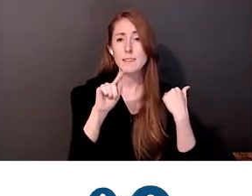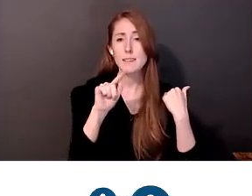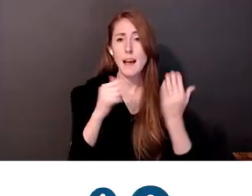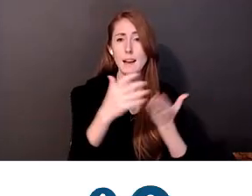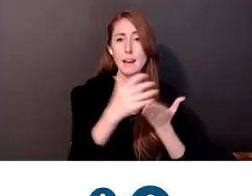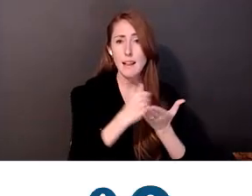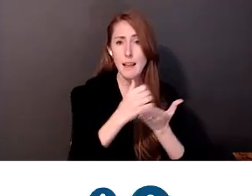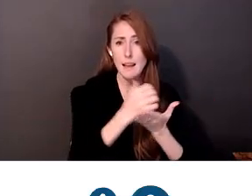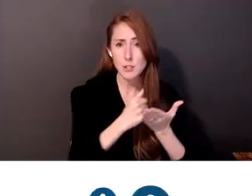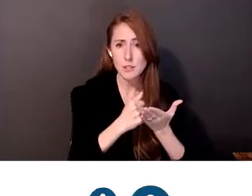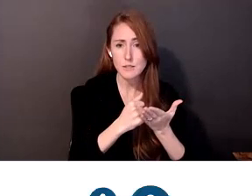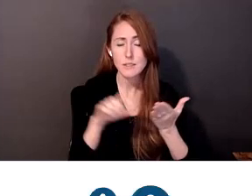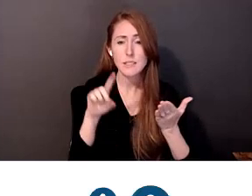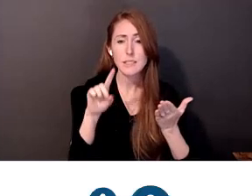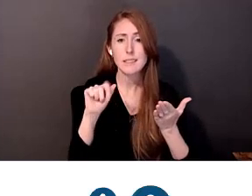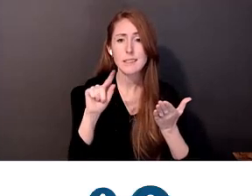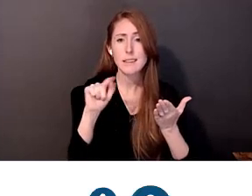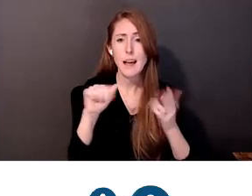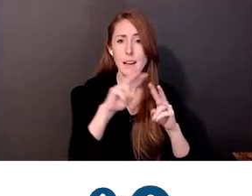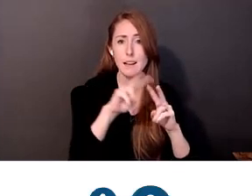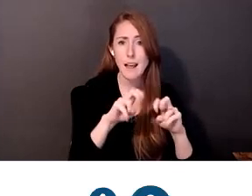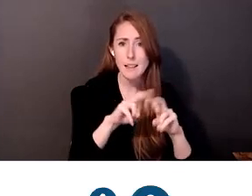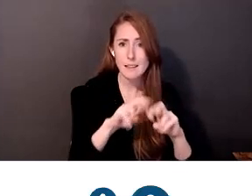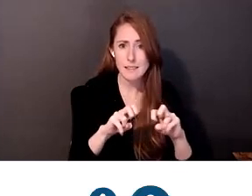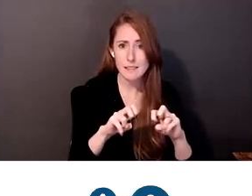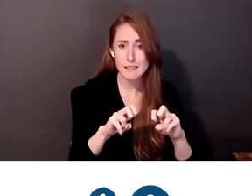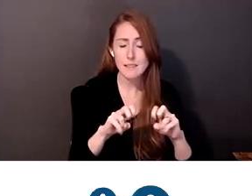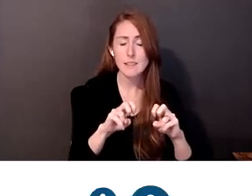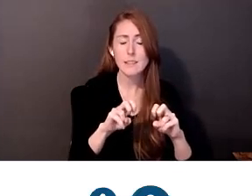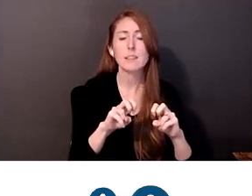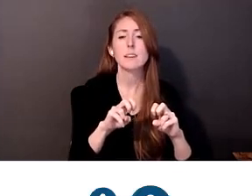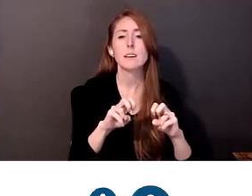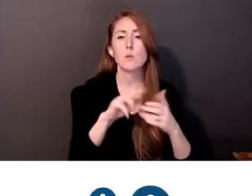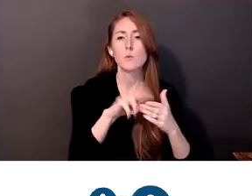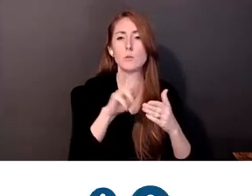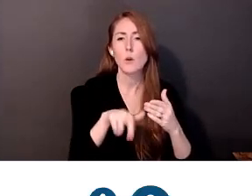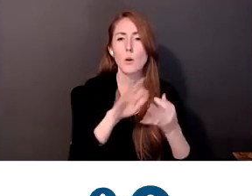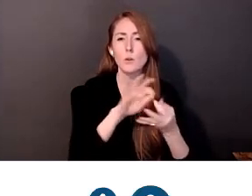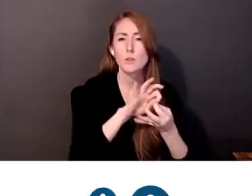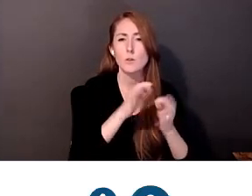and interpretation of-- the interpretation of findings were actually,